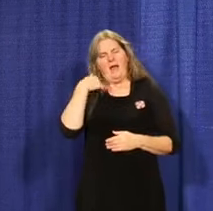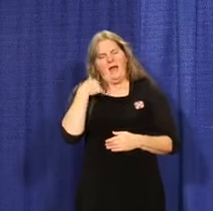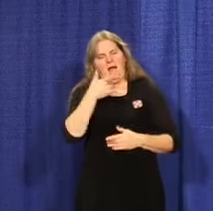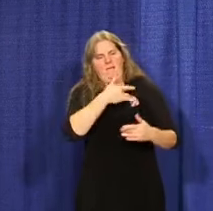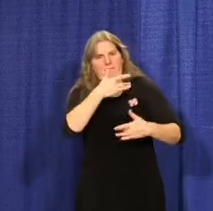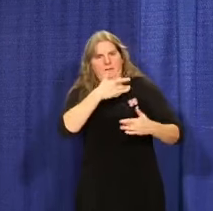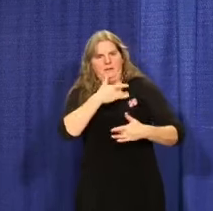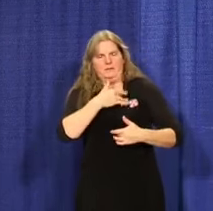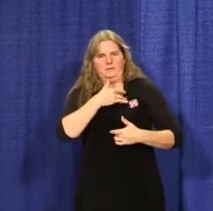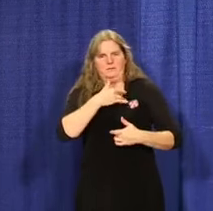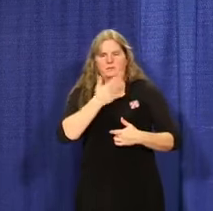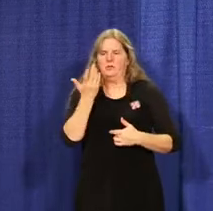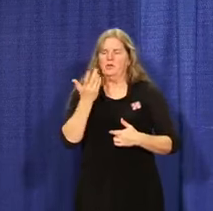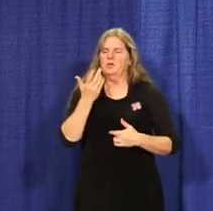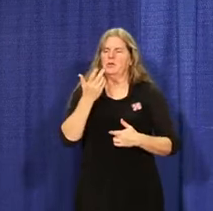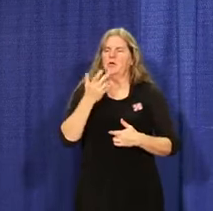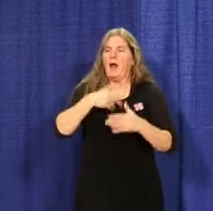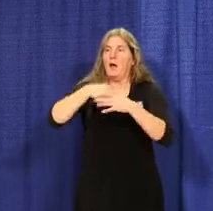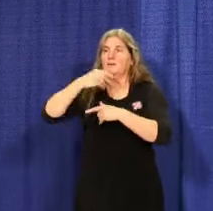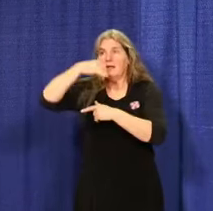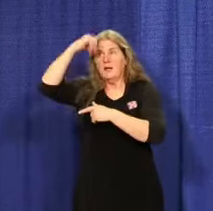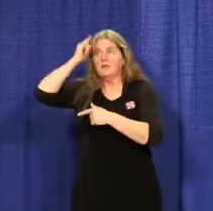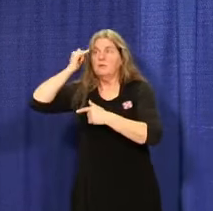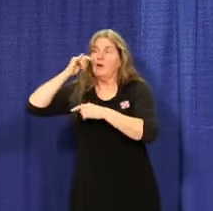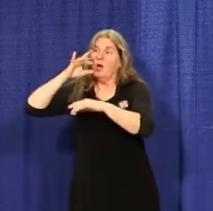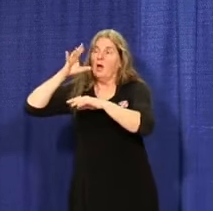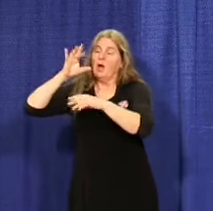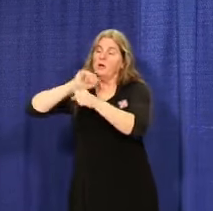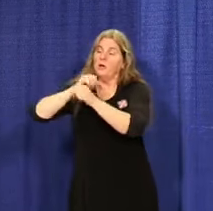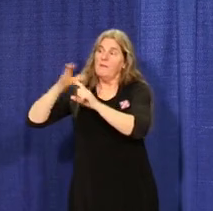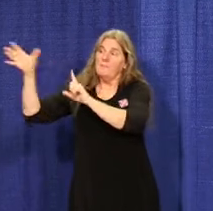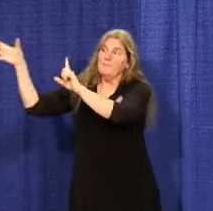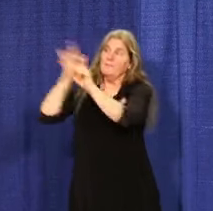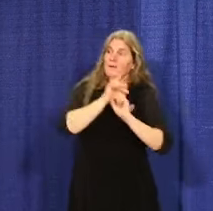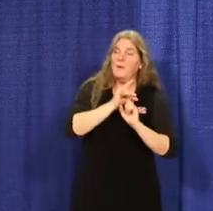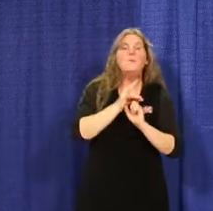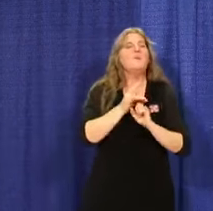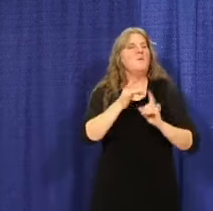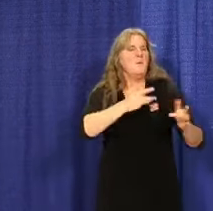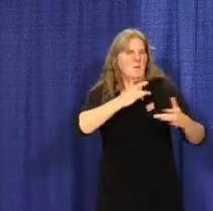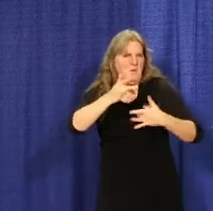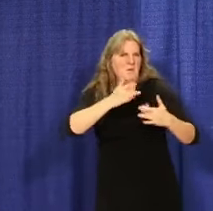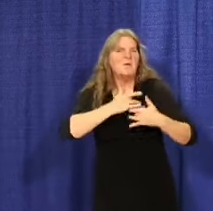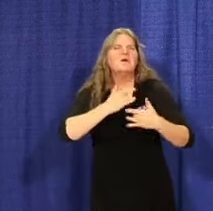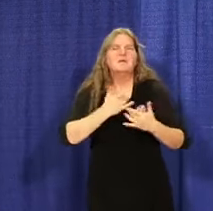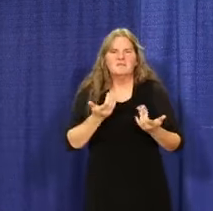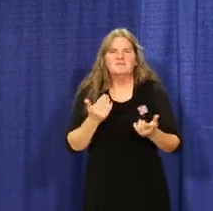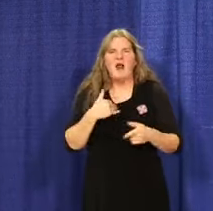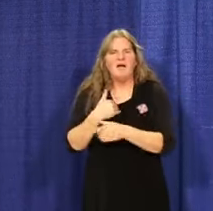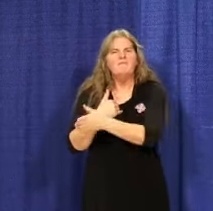the territory, of COVID coming to the territory from elsewhere in Canada.